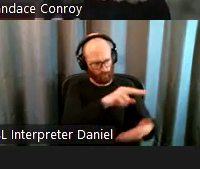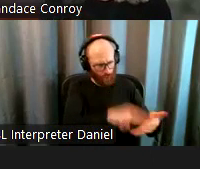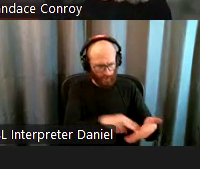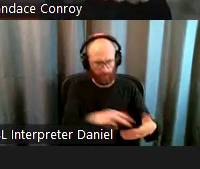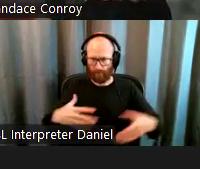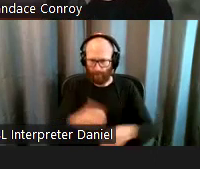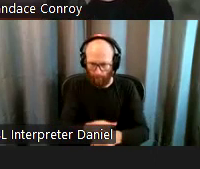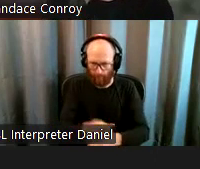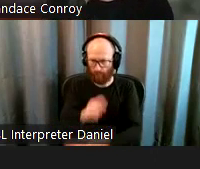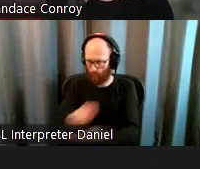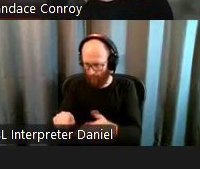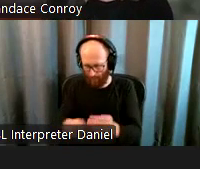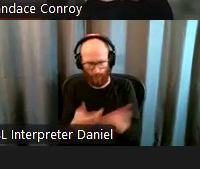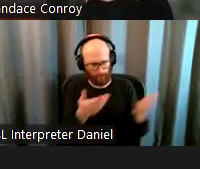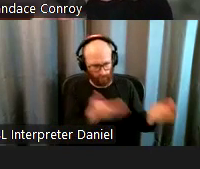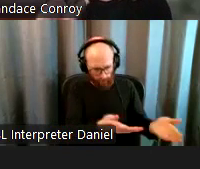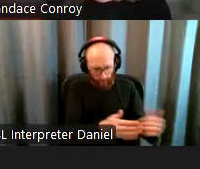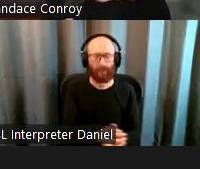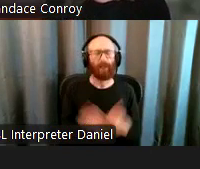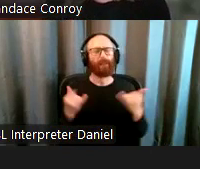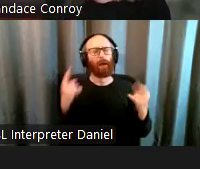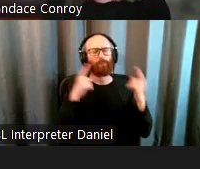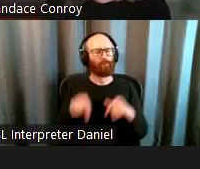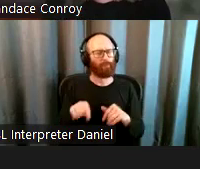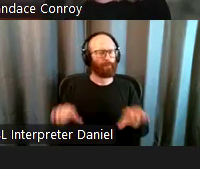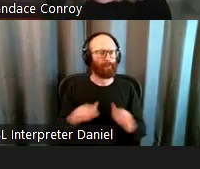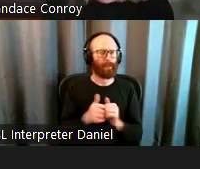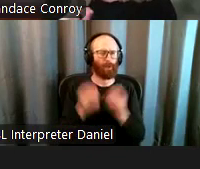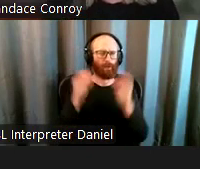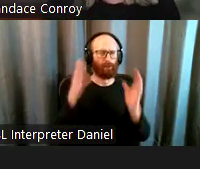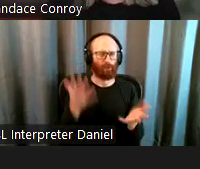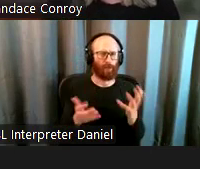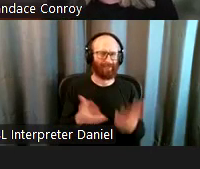Now let's think about this activity and how a teacher might differentiate it. So teachers can